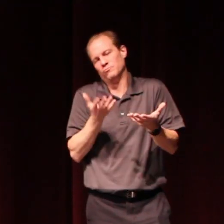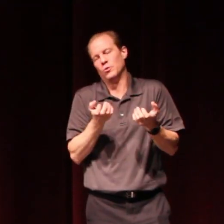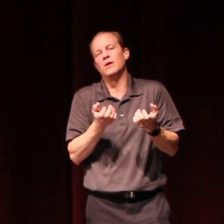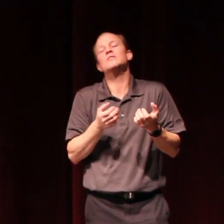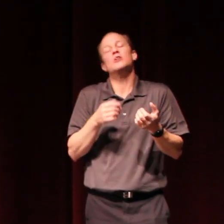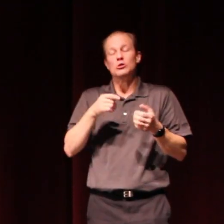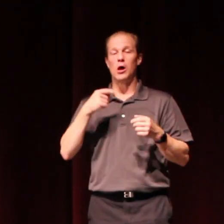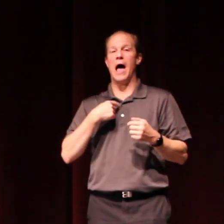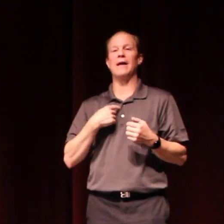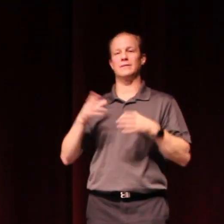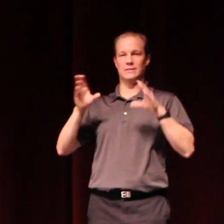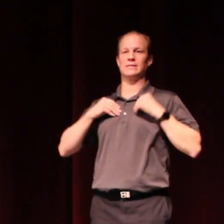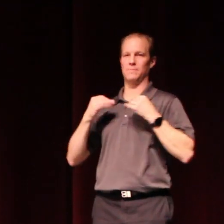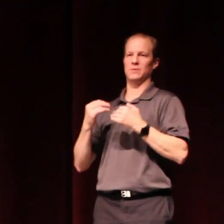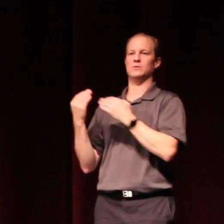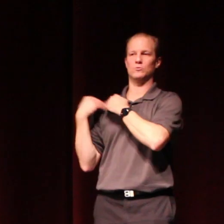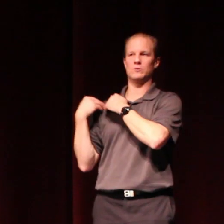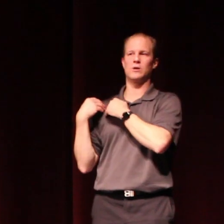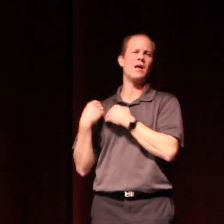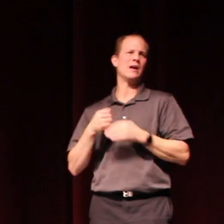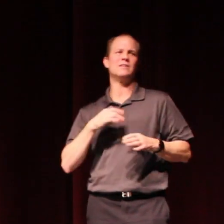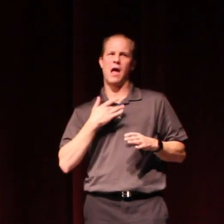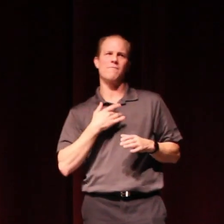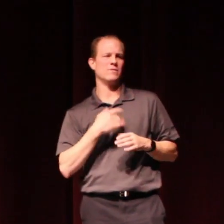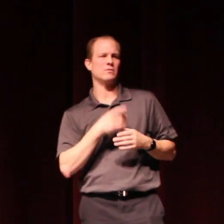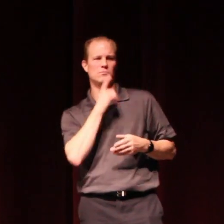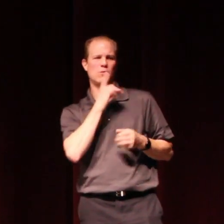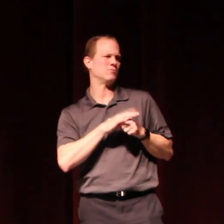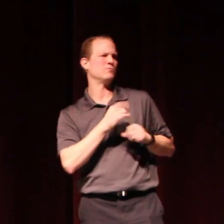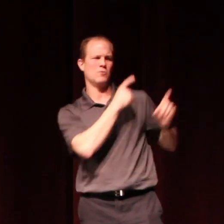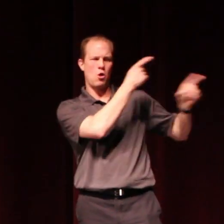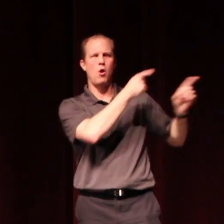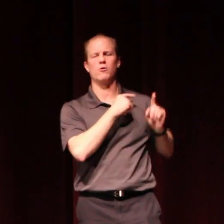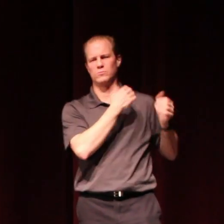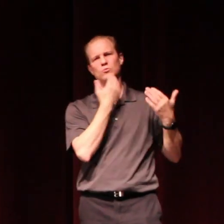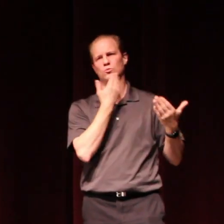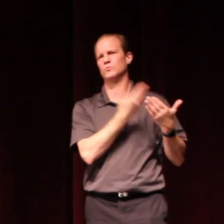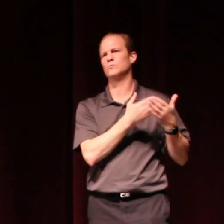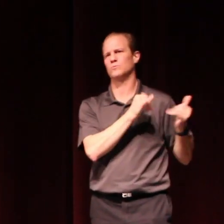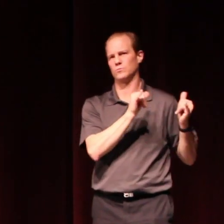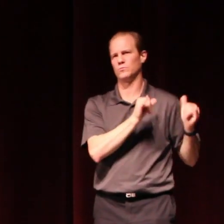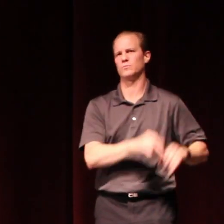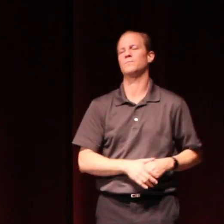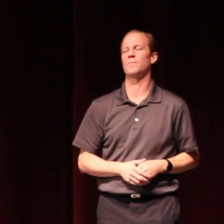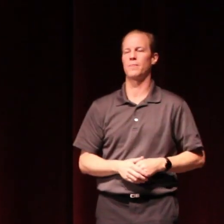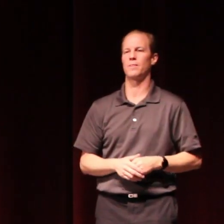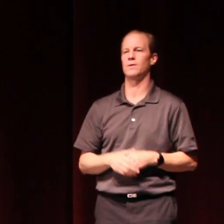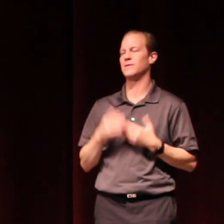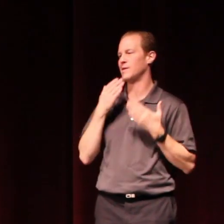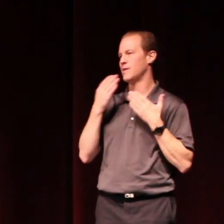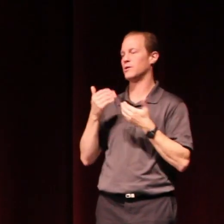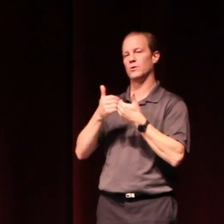everyone on this board does as well. Thank you. Thank you. Next we will hear from Doug Stevens.